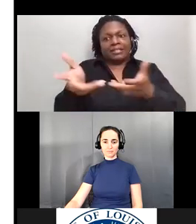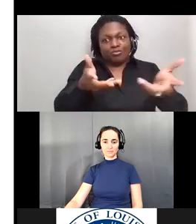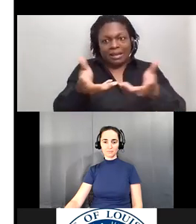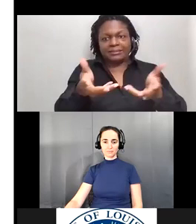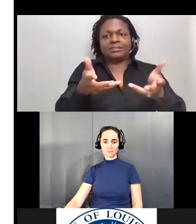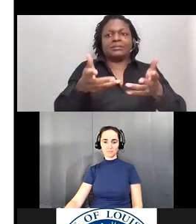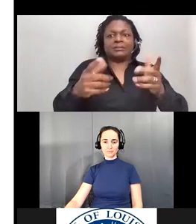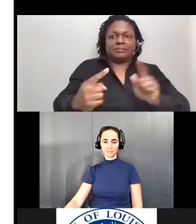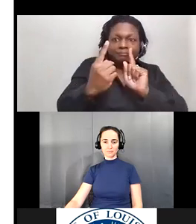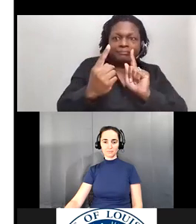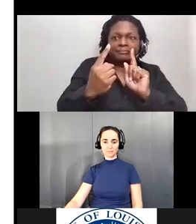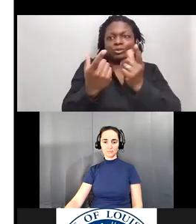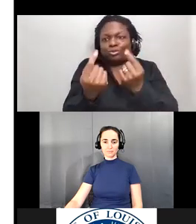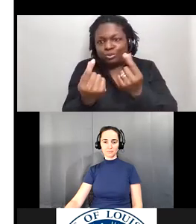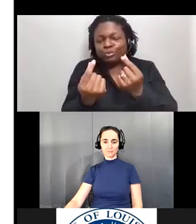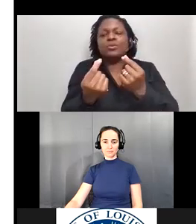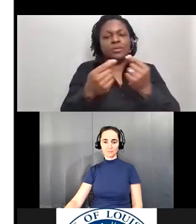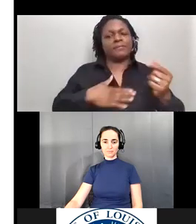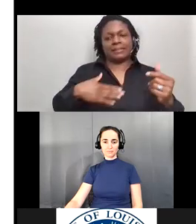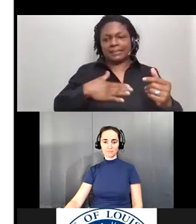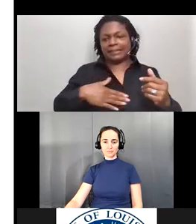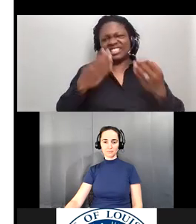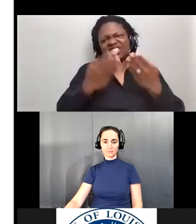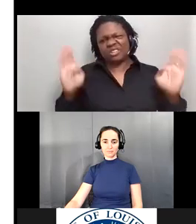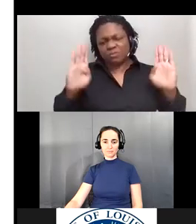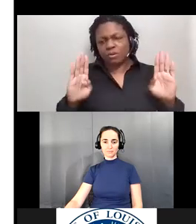some of you might say well that's, you know, that's obvious but sometimes we just have